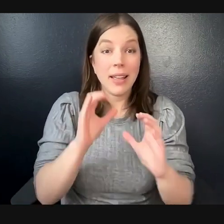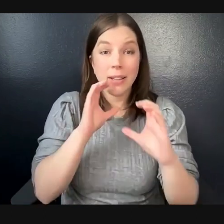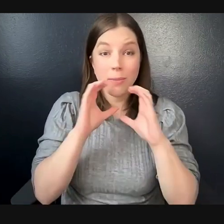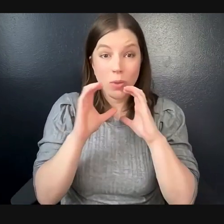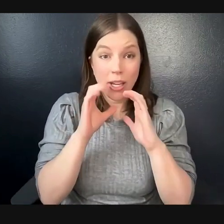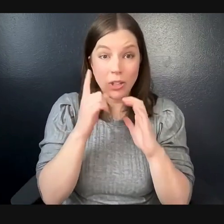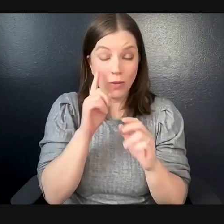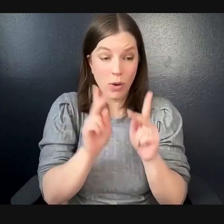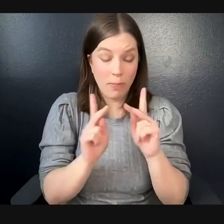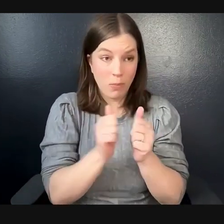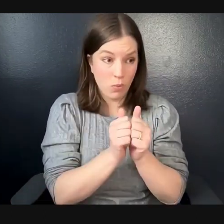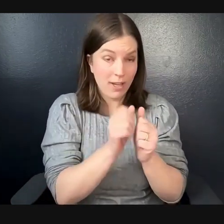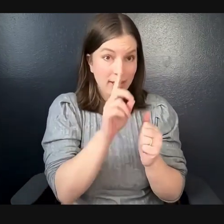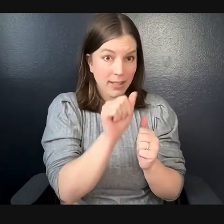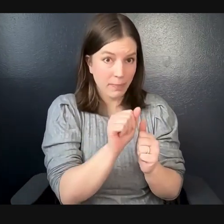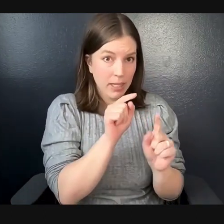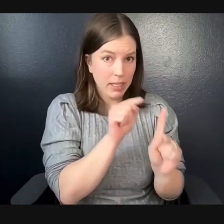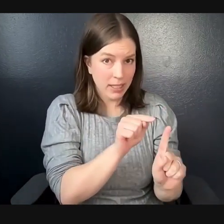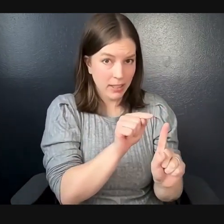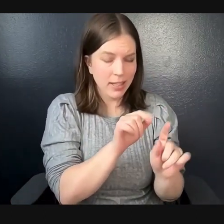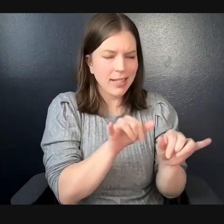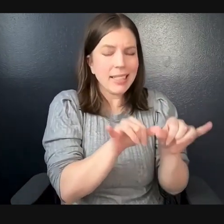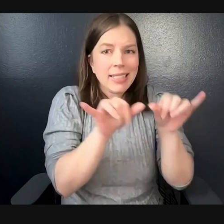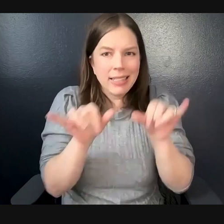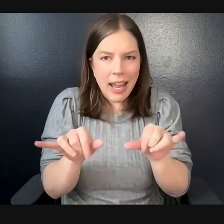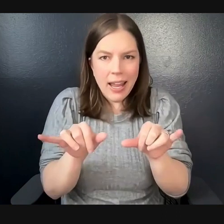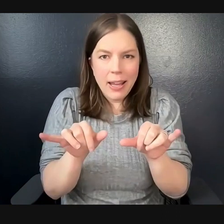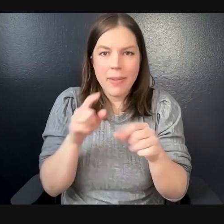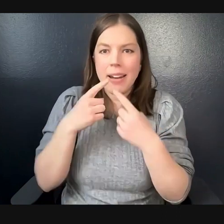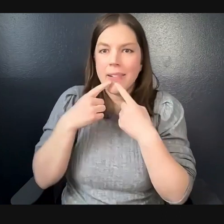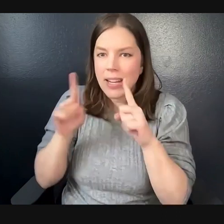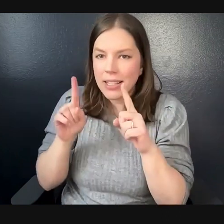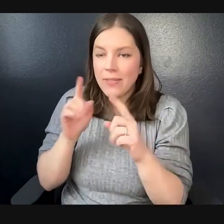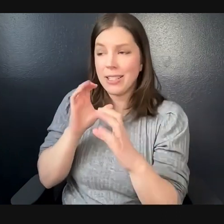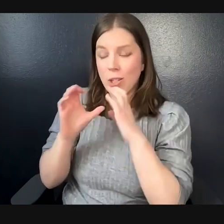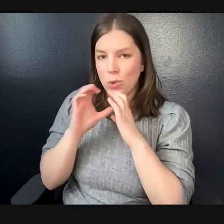What it means is that communication for a person with a disability is the same,